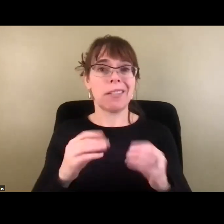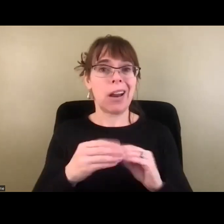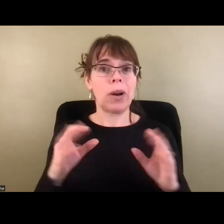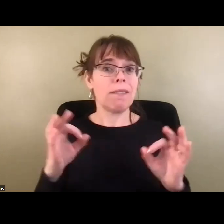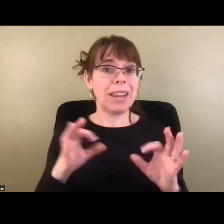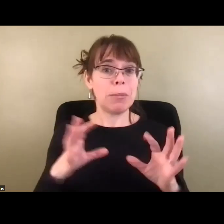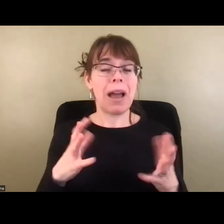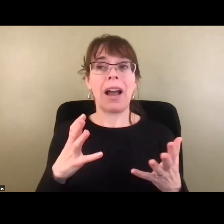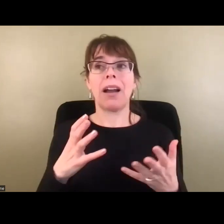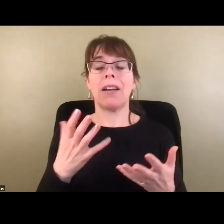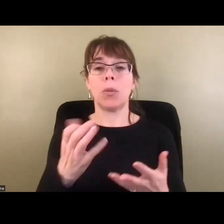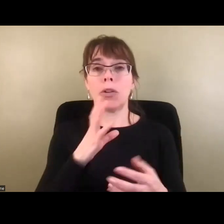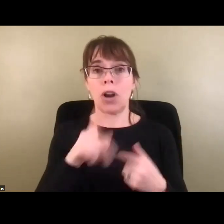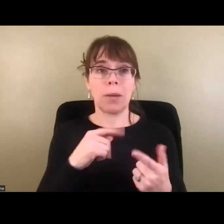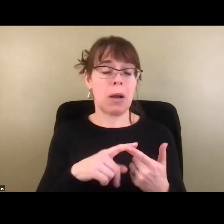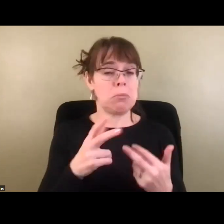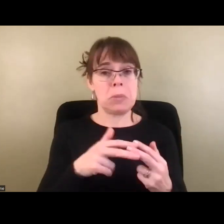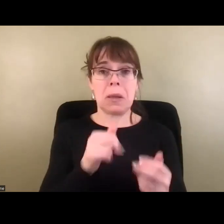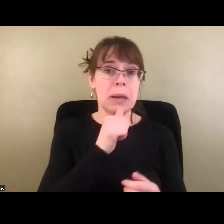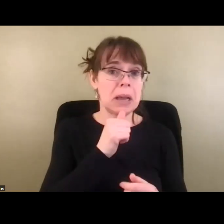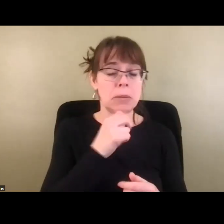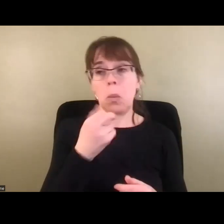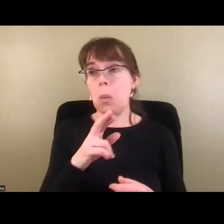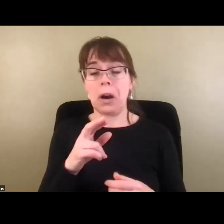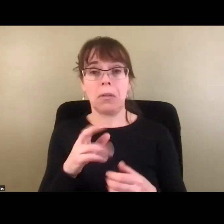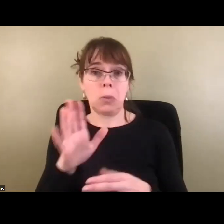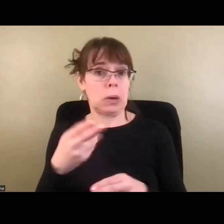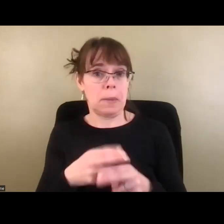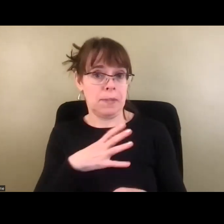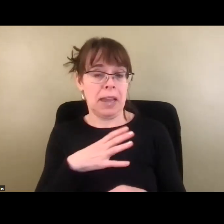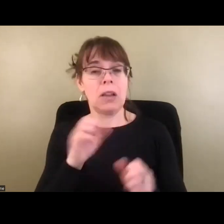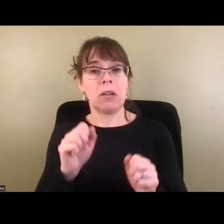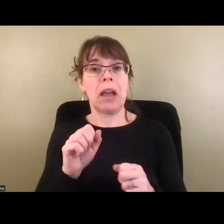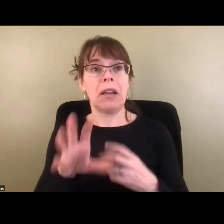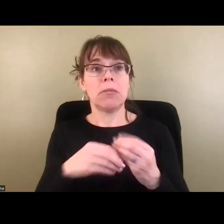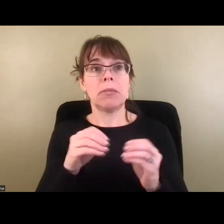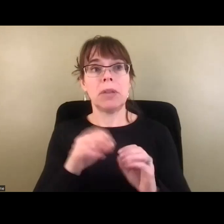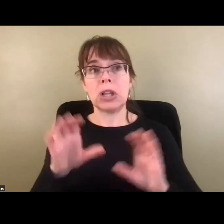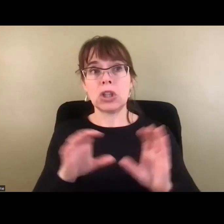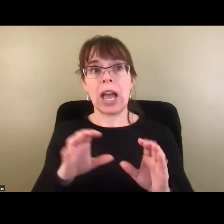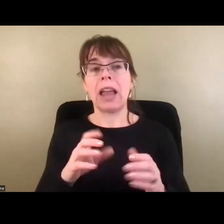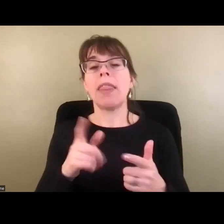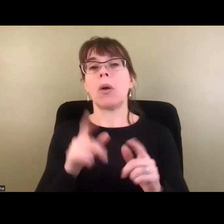If you would like to share anonymous or not anonymous narrative feedback, I'm gonna go ahead and put this in the chat. And we'll send this out in the follow up email